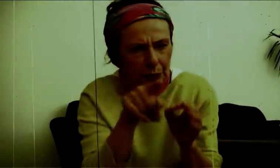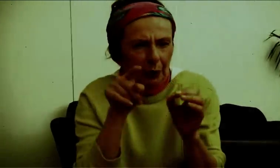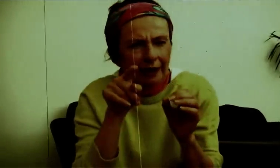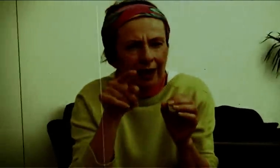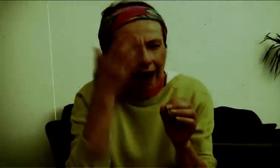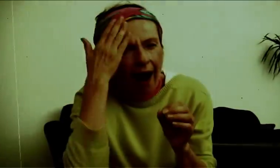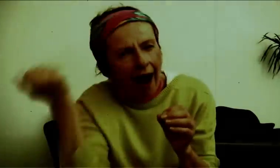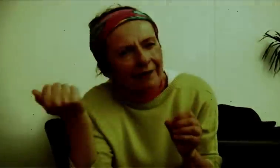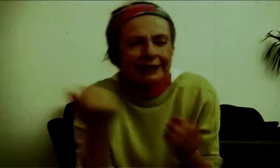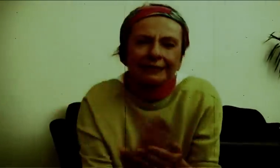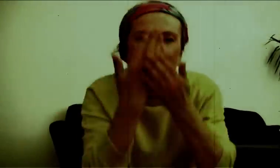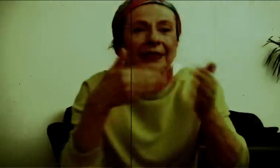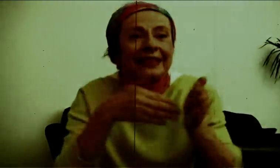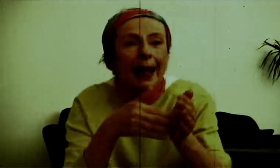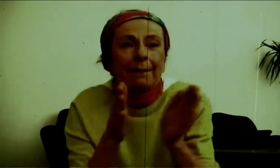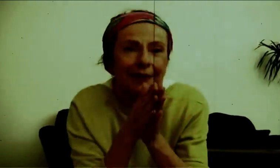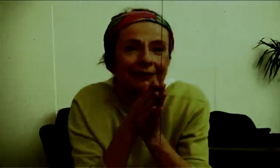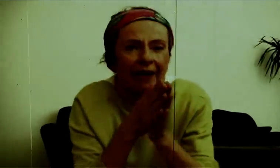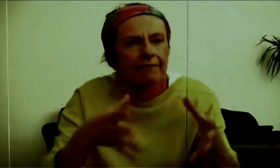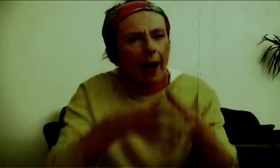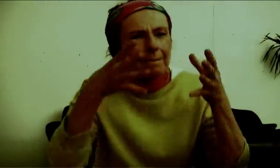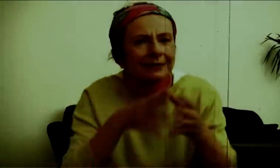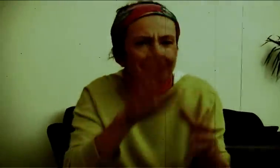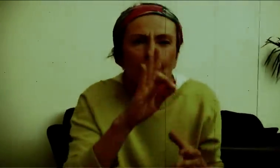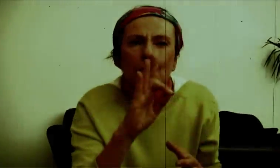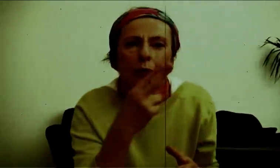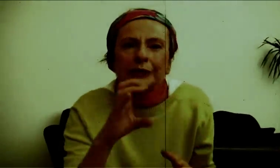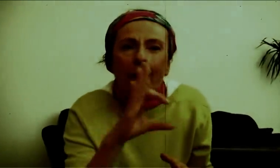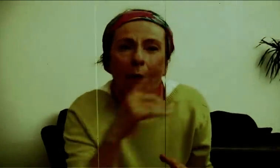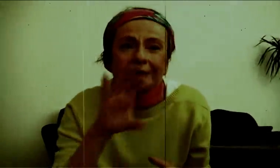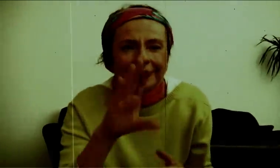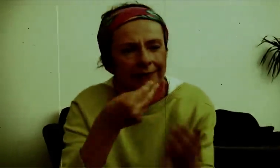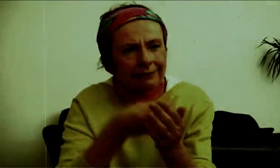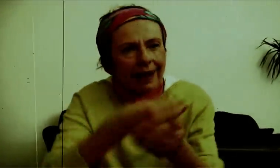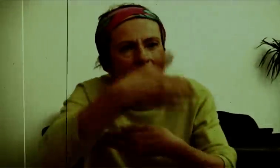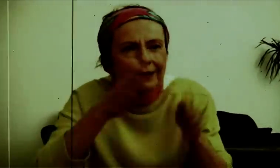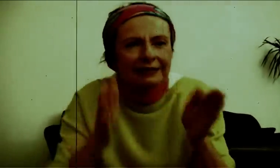can contribute to the family's household money.